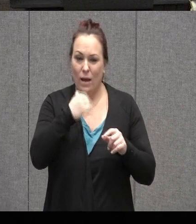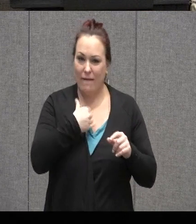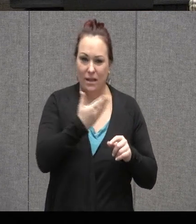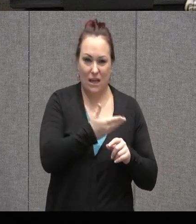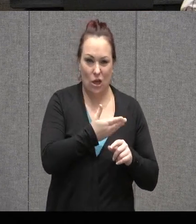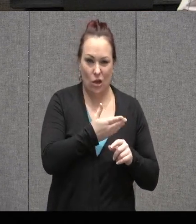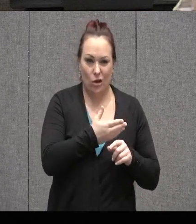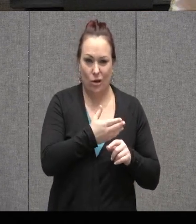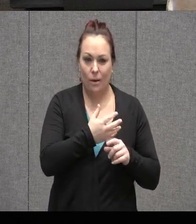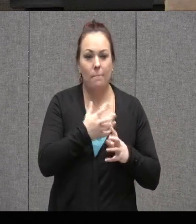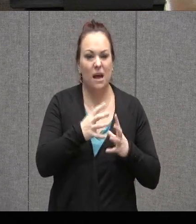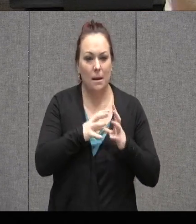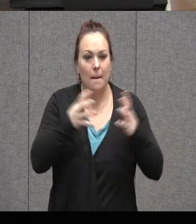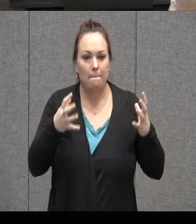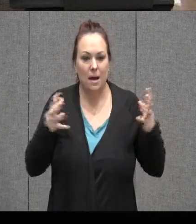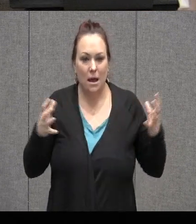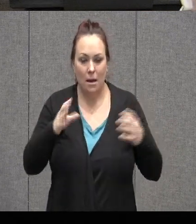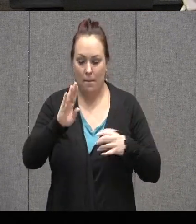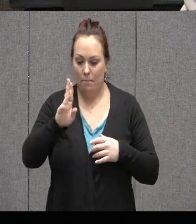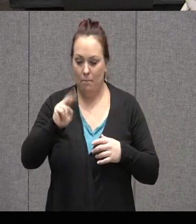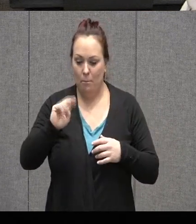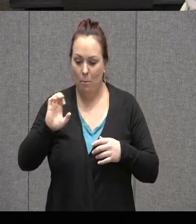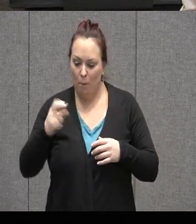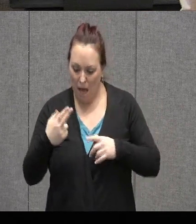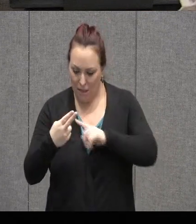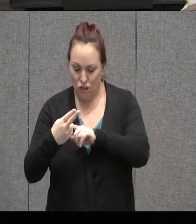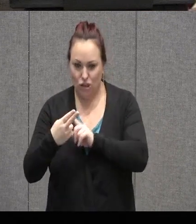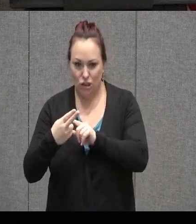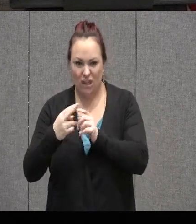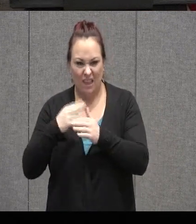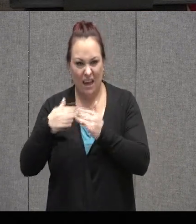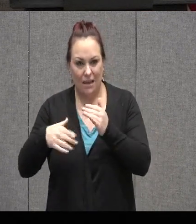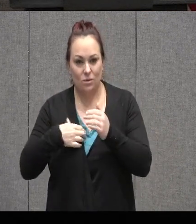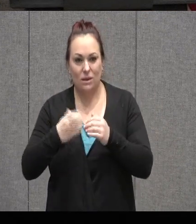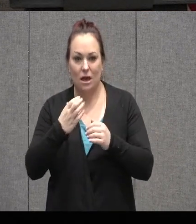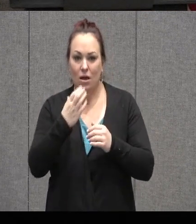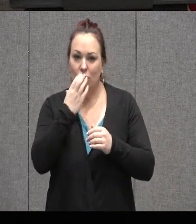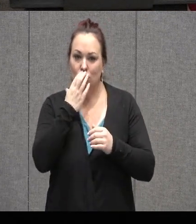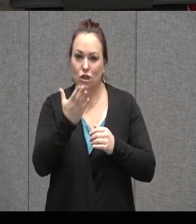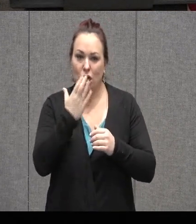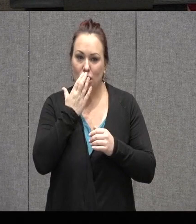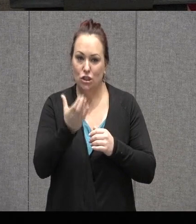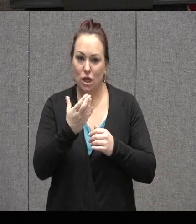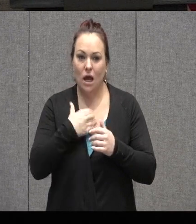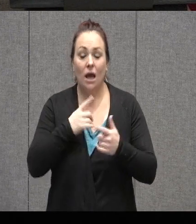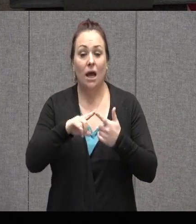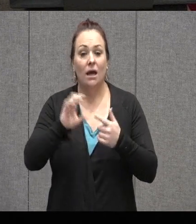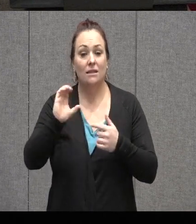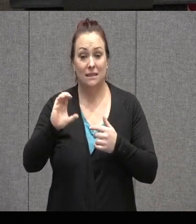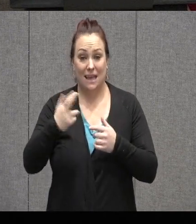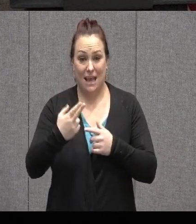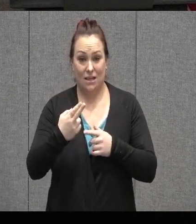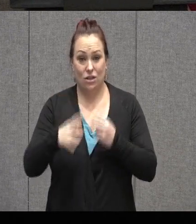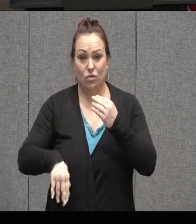But bunch, ch, ends with a c h, right? Ch-ch. So, we would add e s.